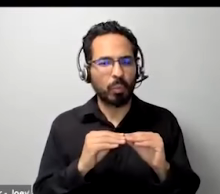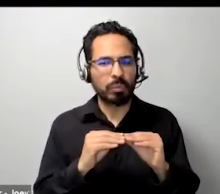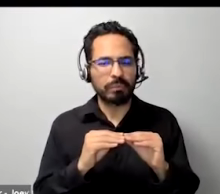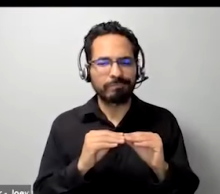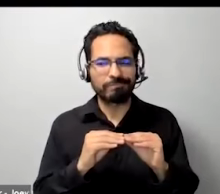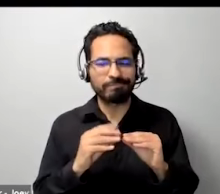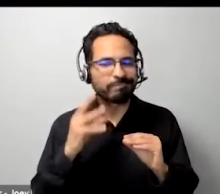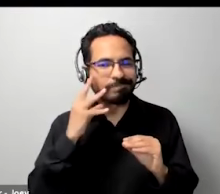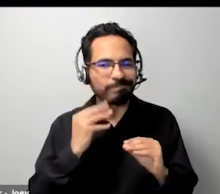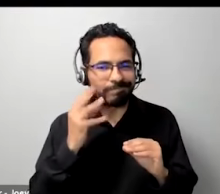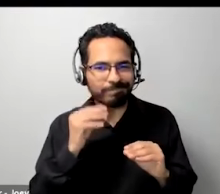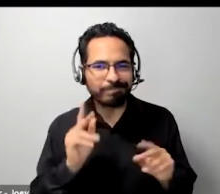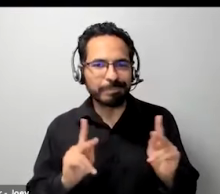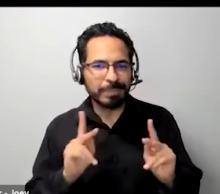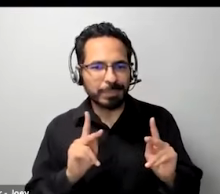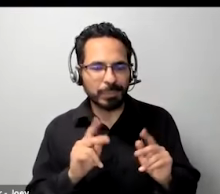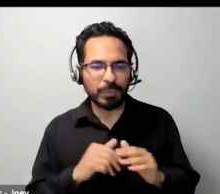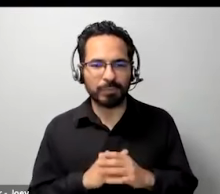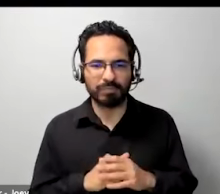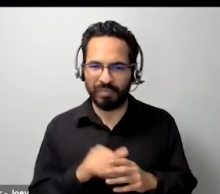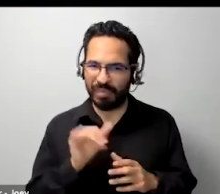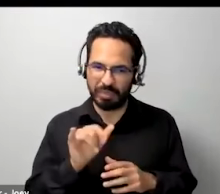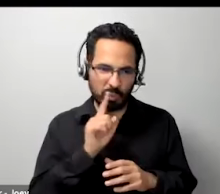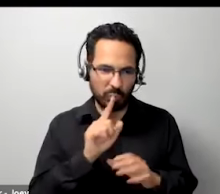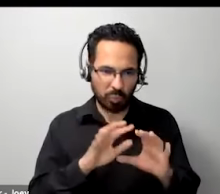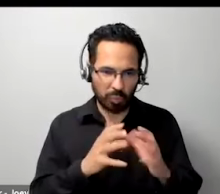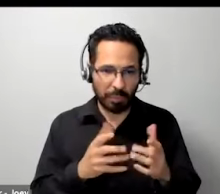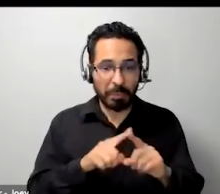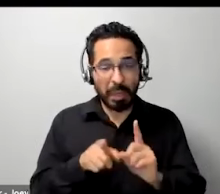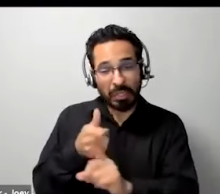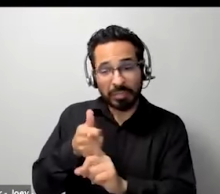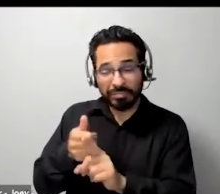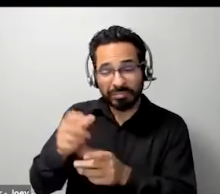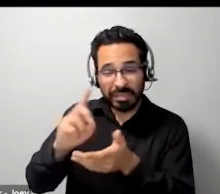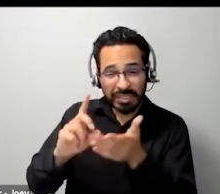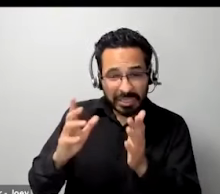that's just the reality. But if you're a designer, if you're an engineer,